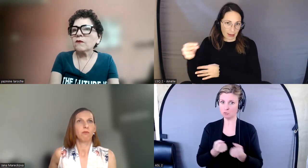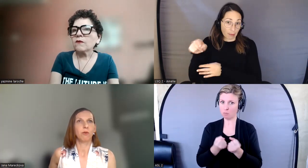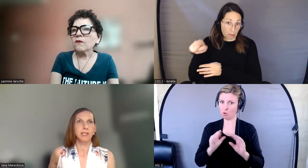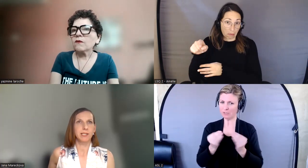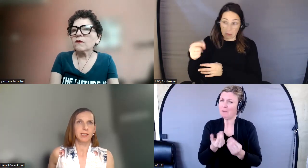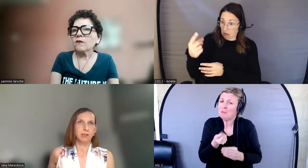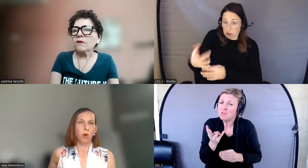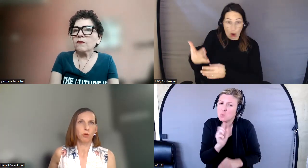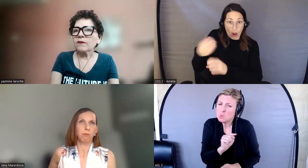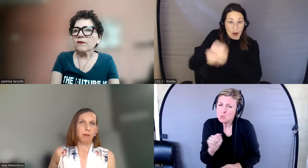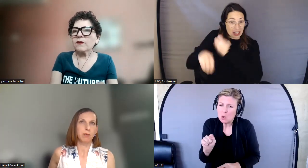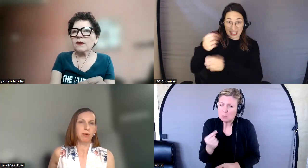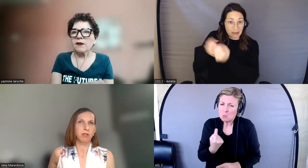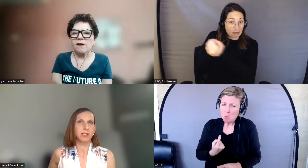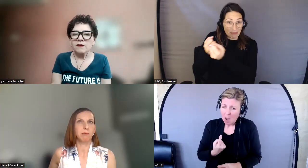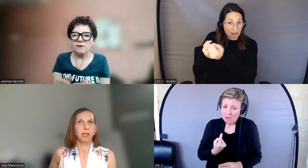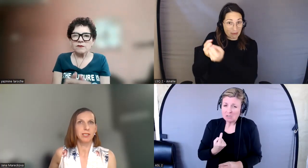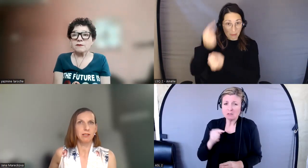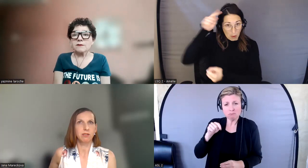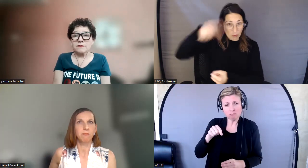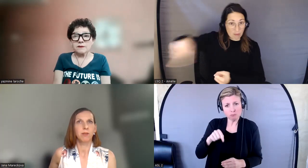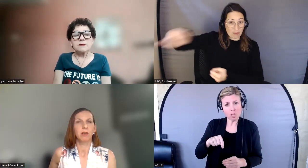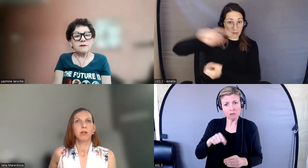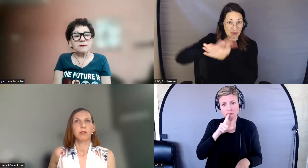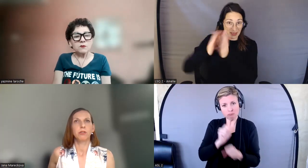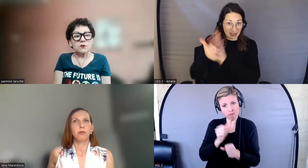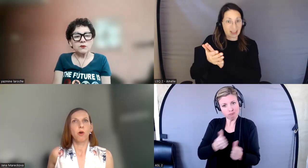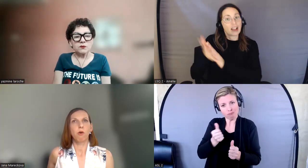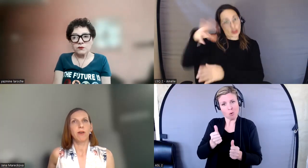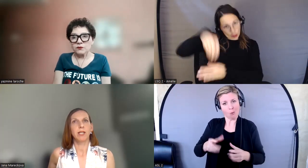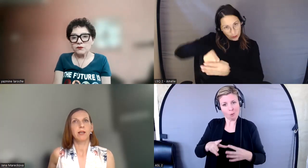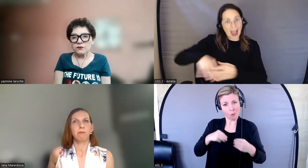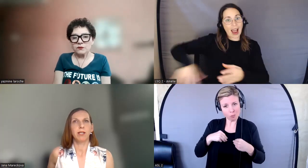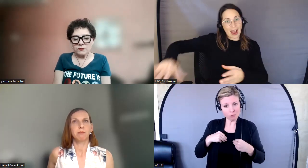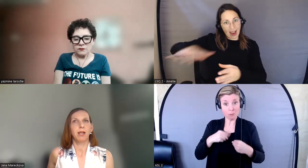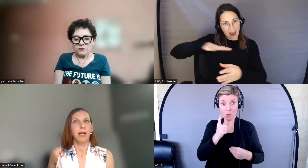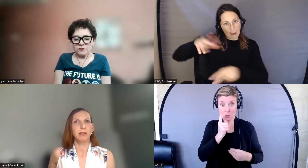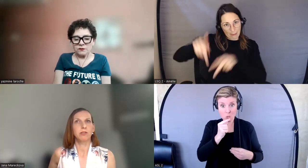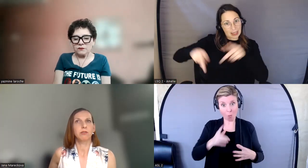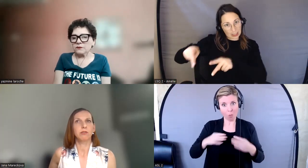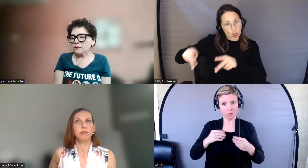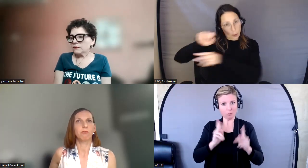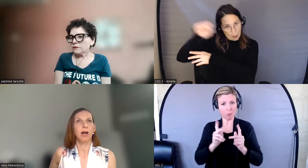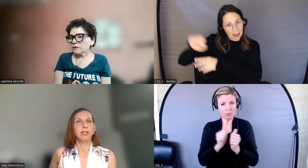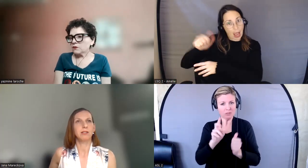for businesses owned by people with disabilities do you know of any government plans to provide